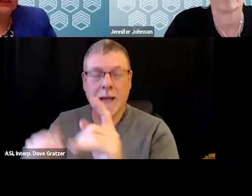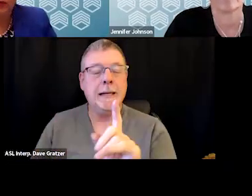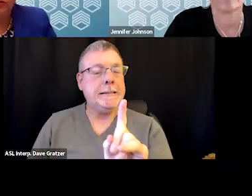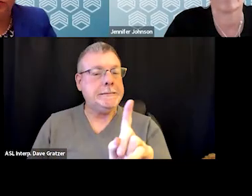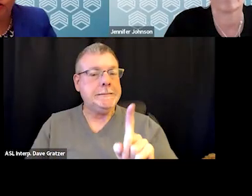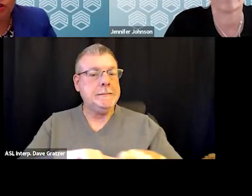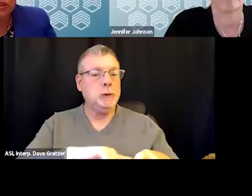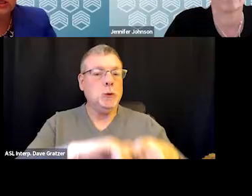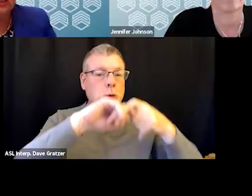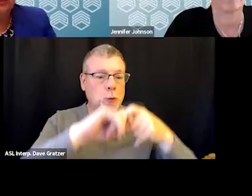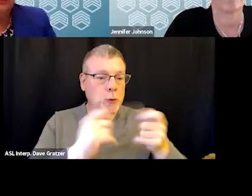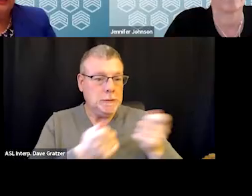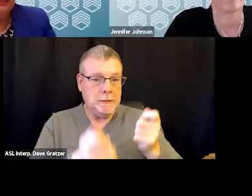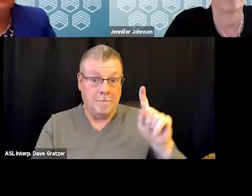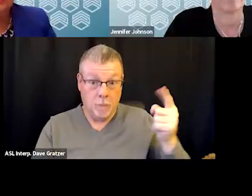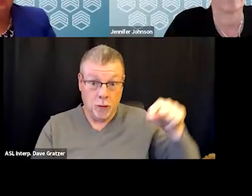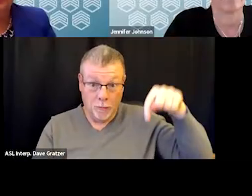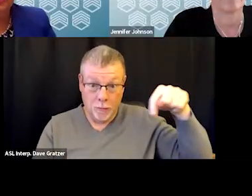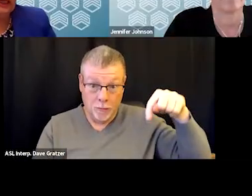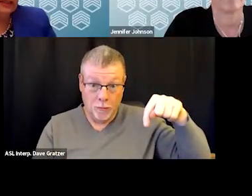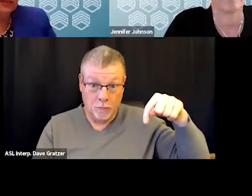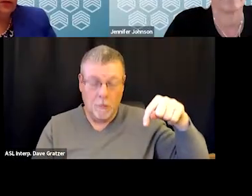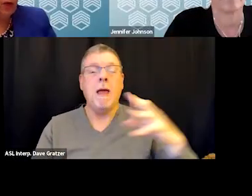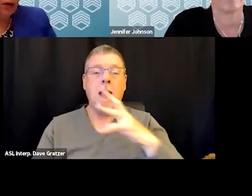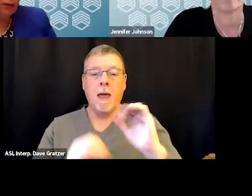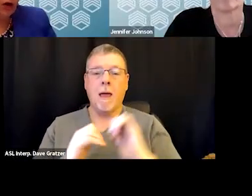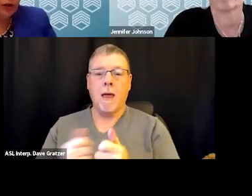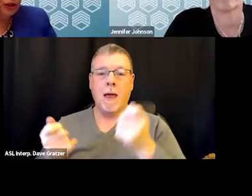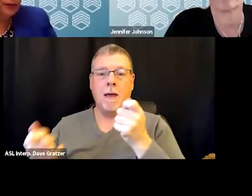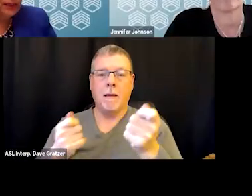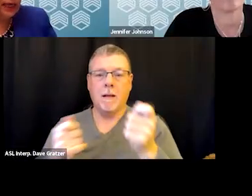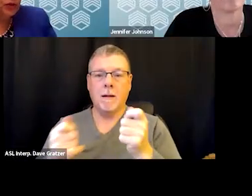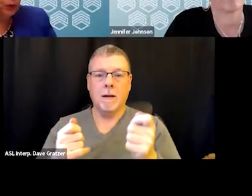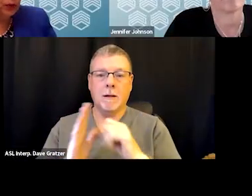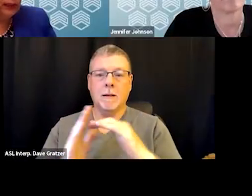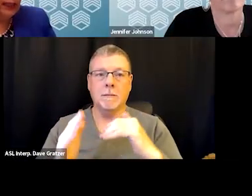wanna deal with first, and how we're gonna handle, um, our adjournment schedule.